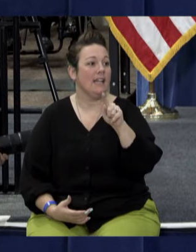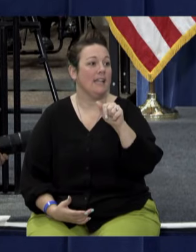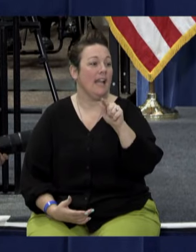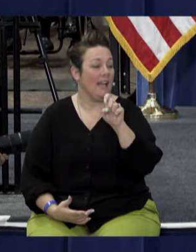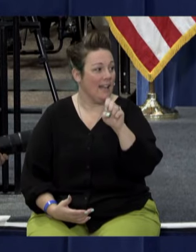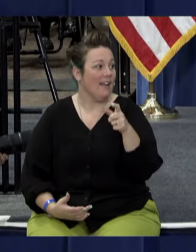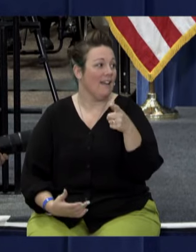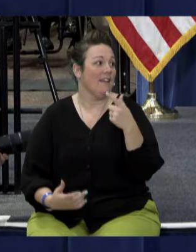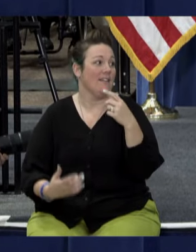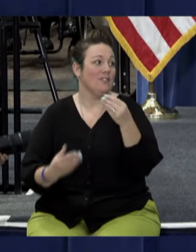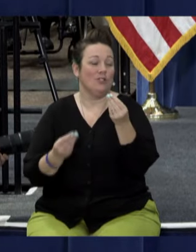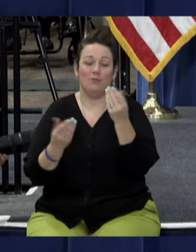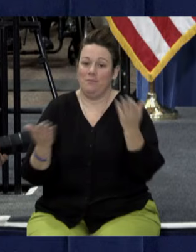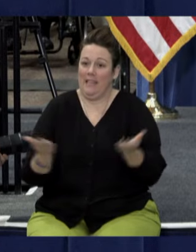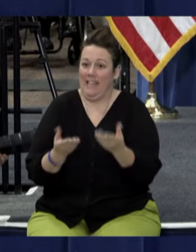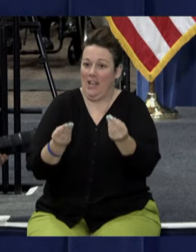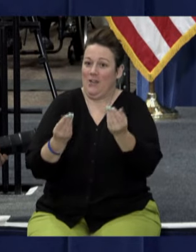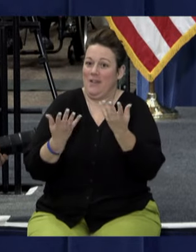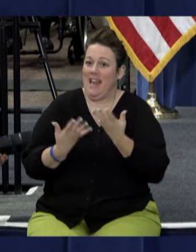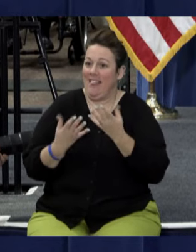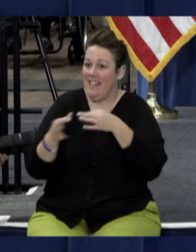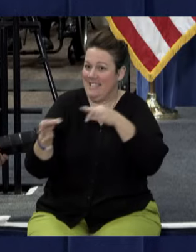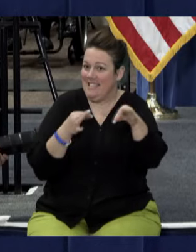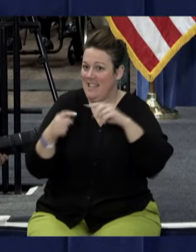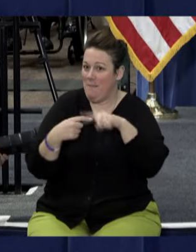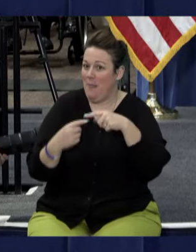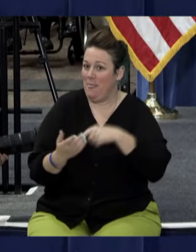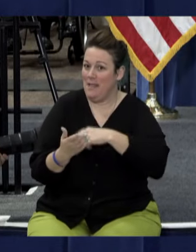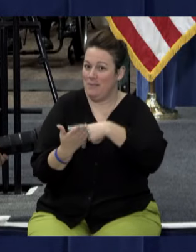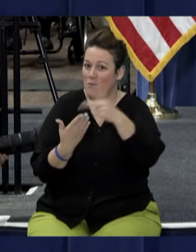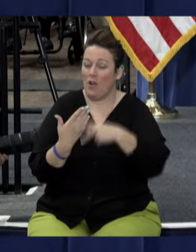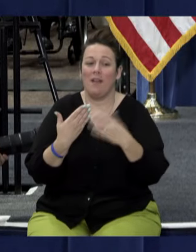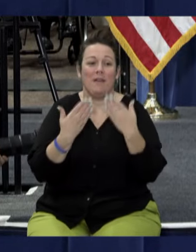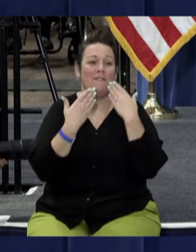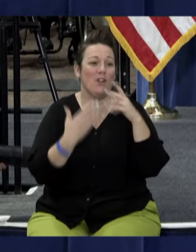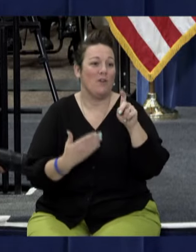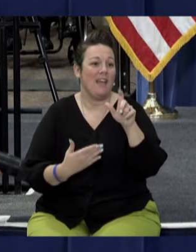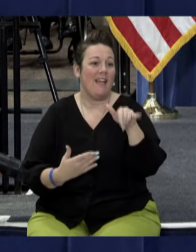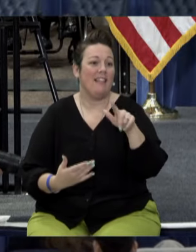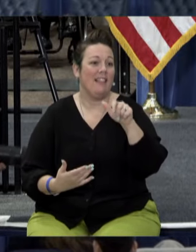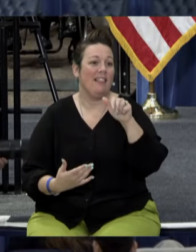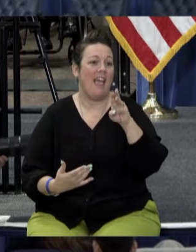about this program. And for you, Kelly Lamb, please come forward.